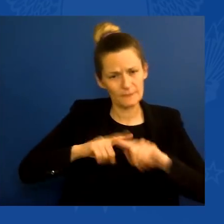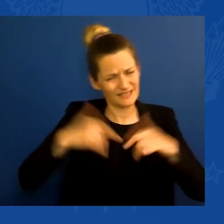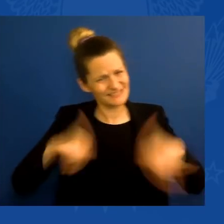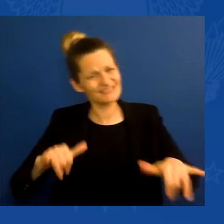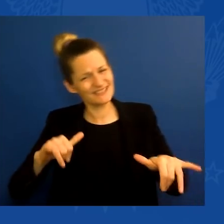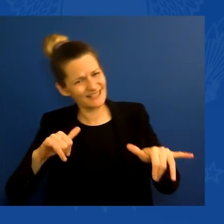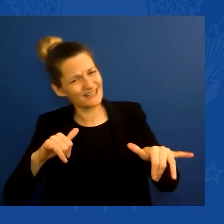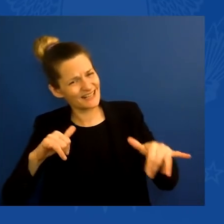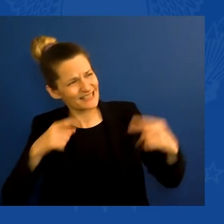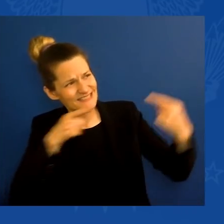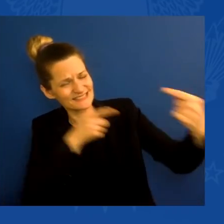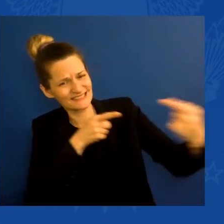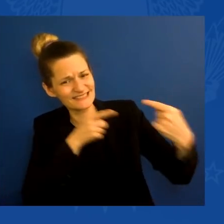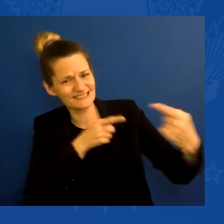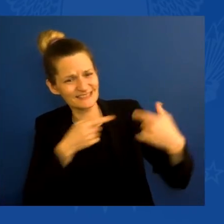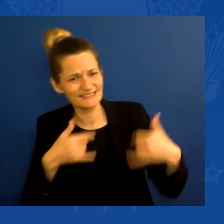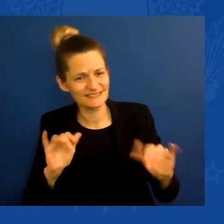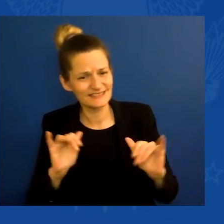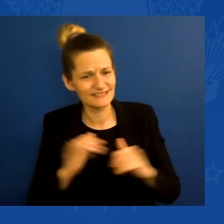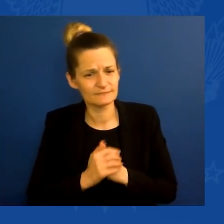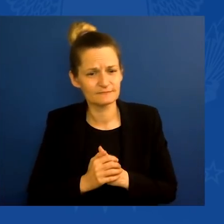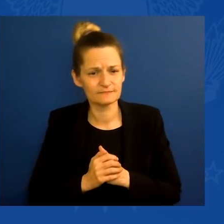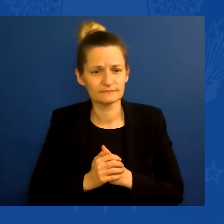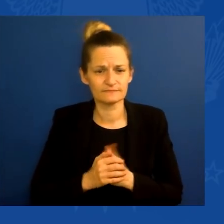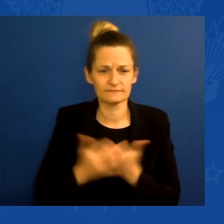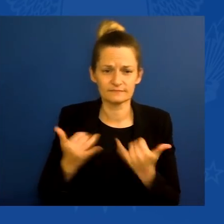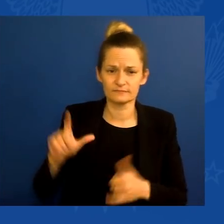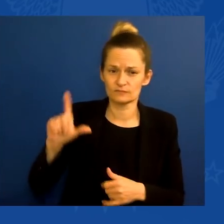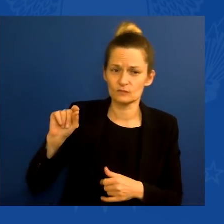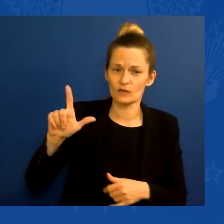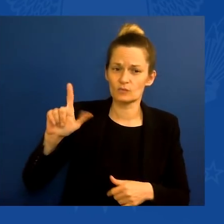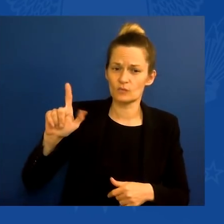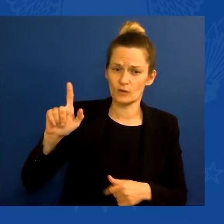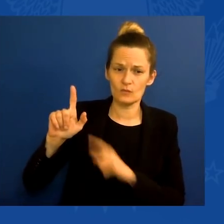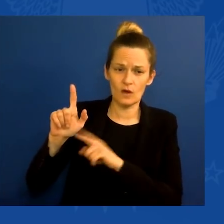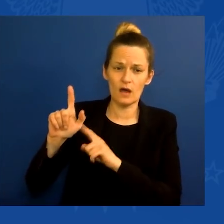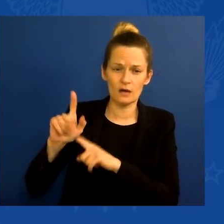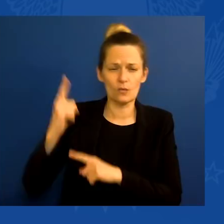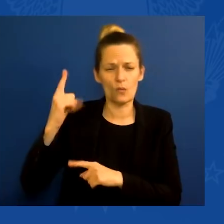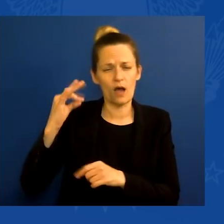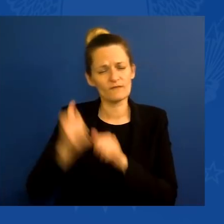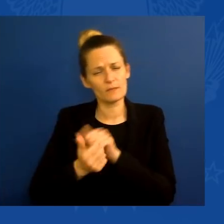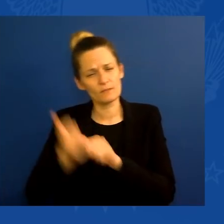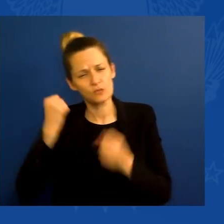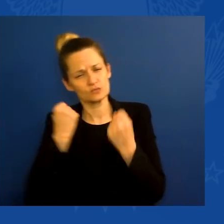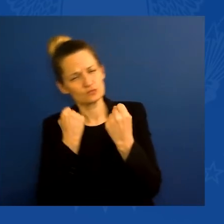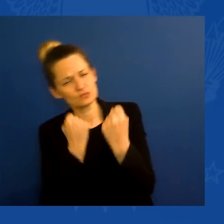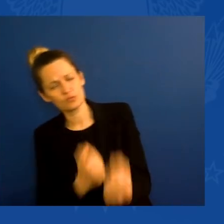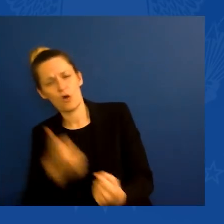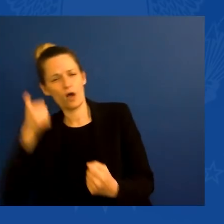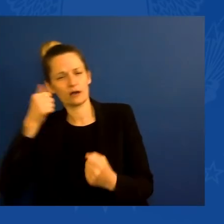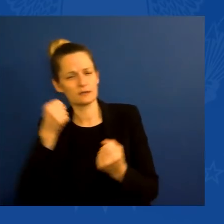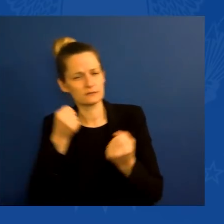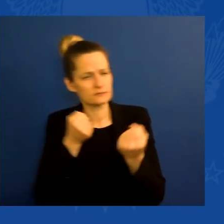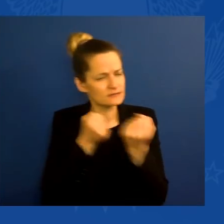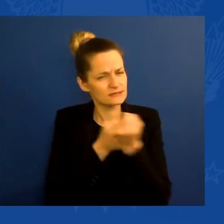when it comes to federal support delivered to state and local law enforcement. But while these are important steps,